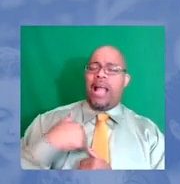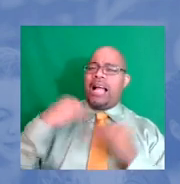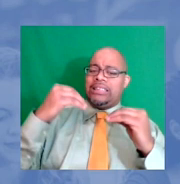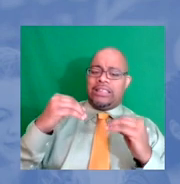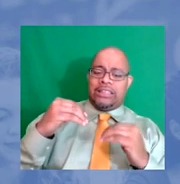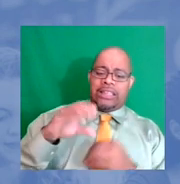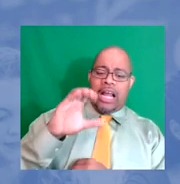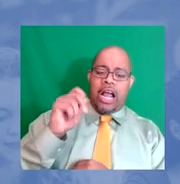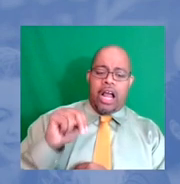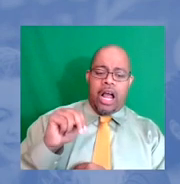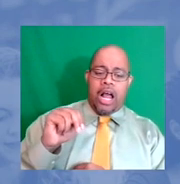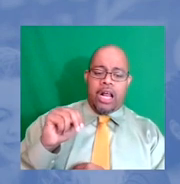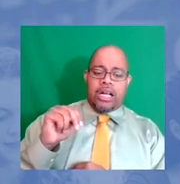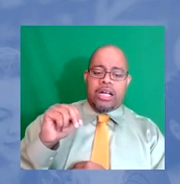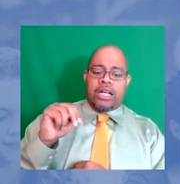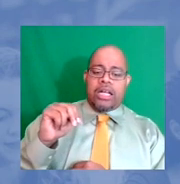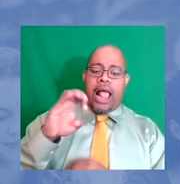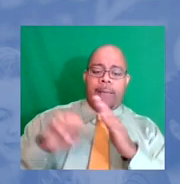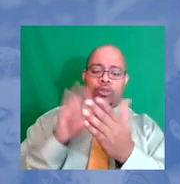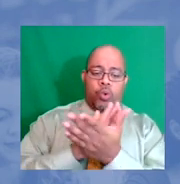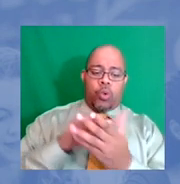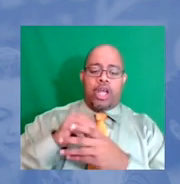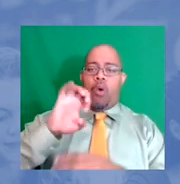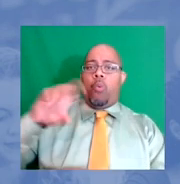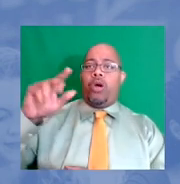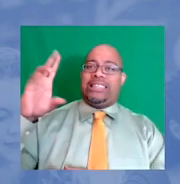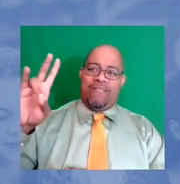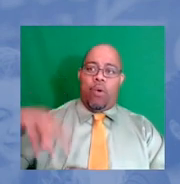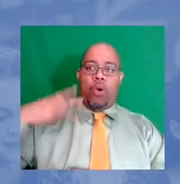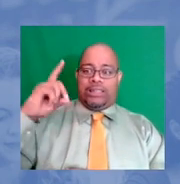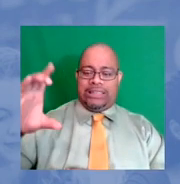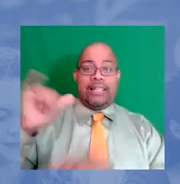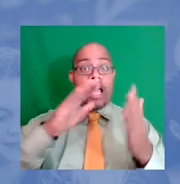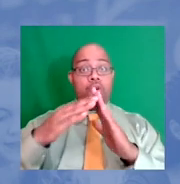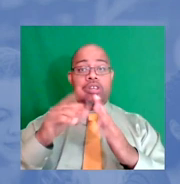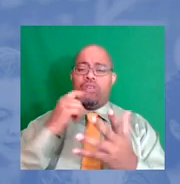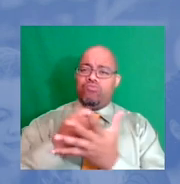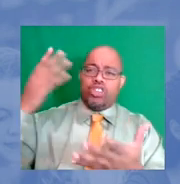D.C. AND IT'S A COMMUNITY RICH WITH CULTURE BUT HAS BEEN UNDERSERVED.